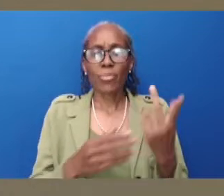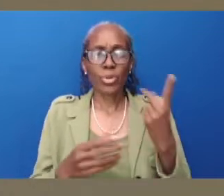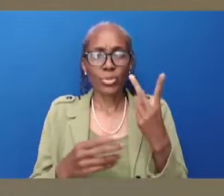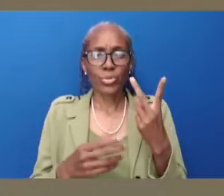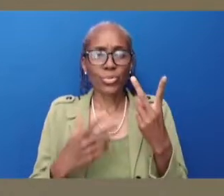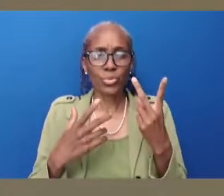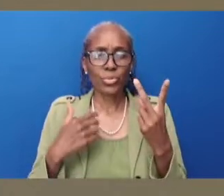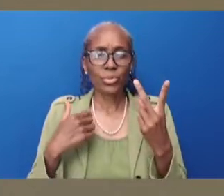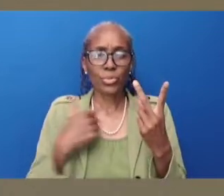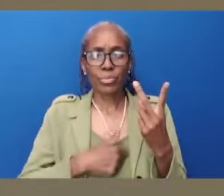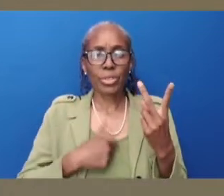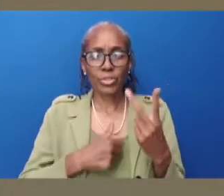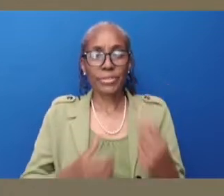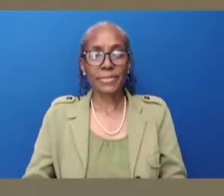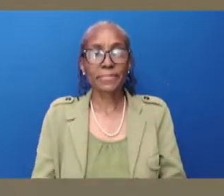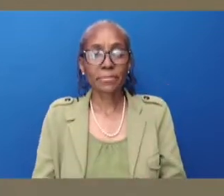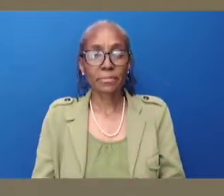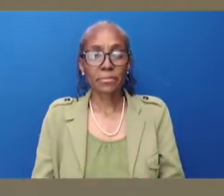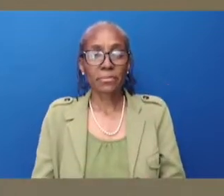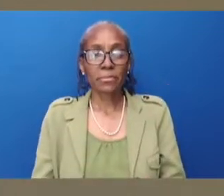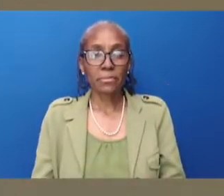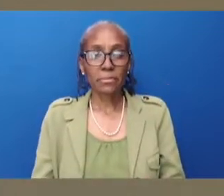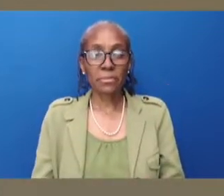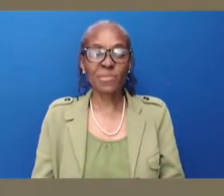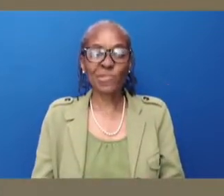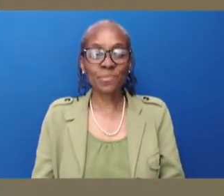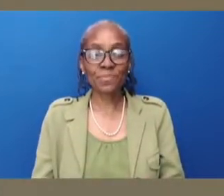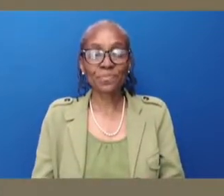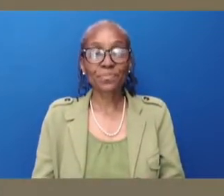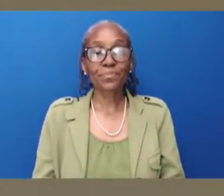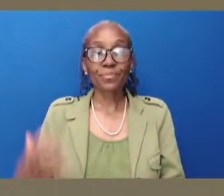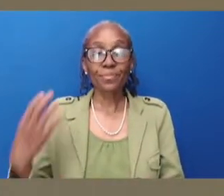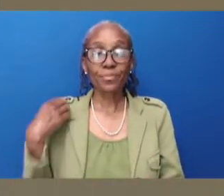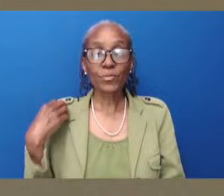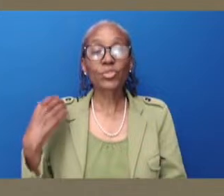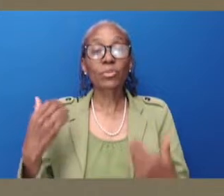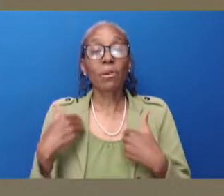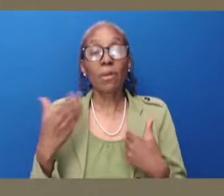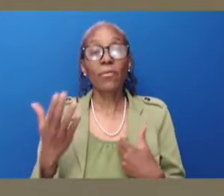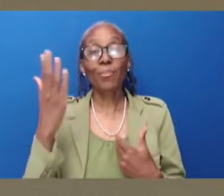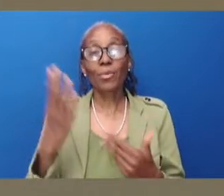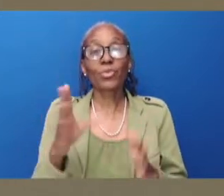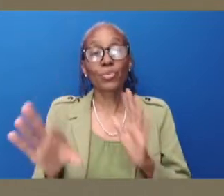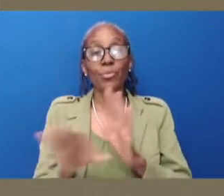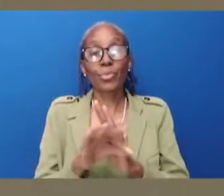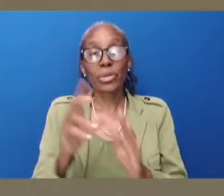NEXT UP, I'M SORRY, THERE IS A PART 2 TO THAT.